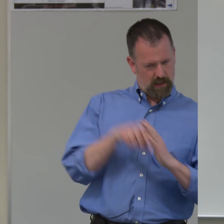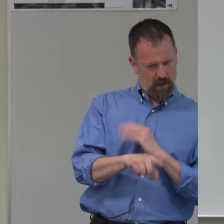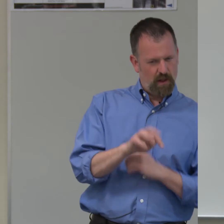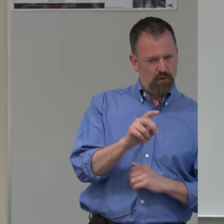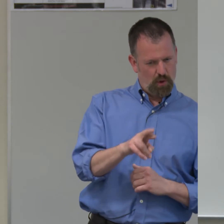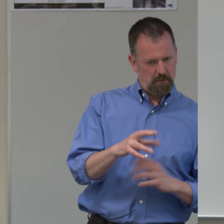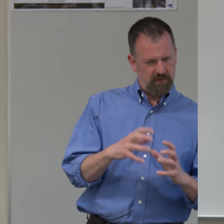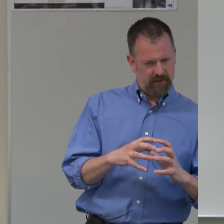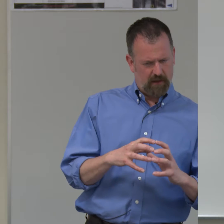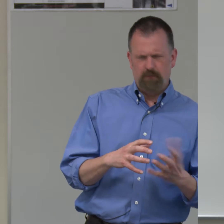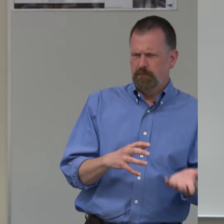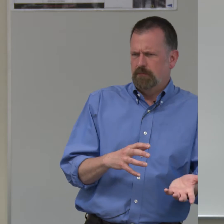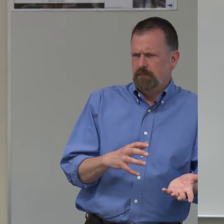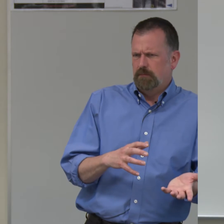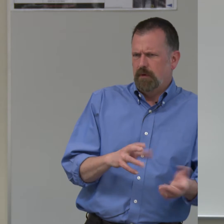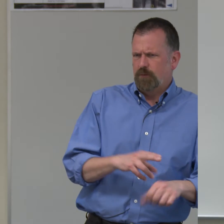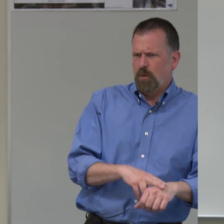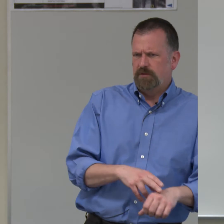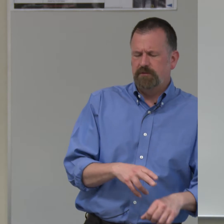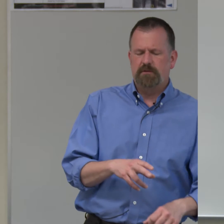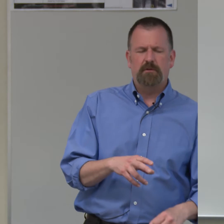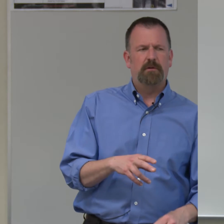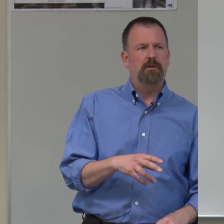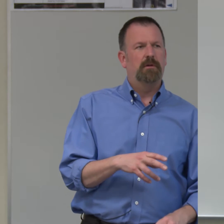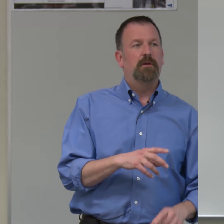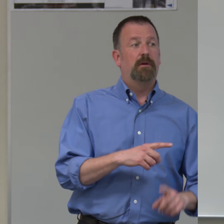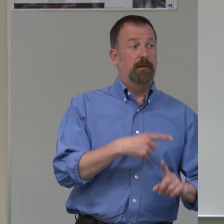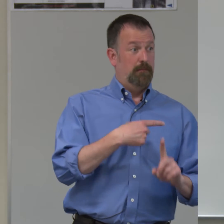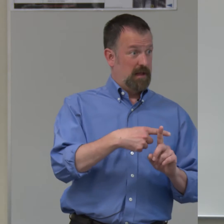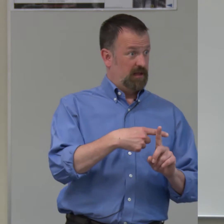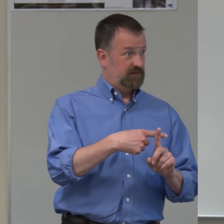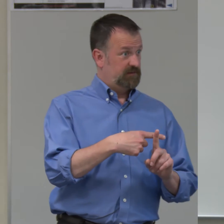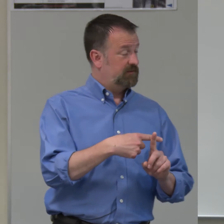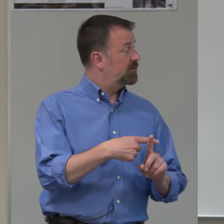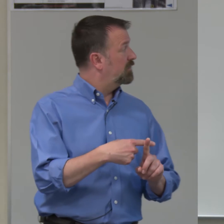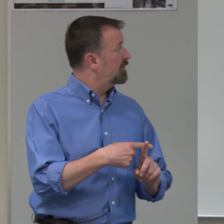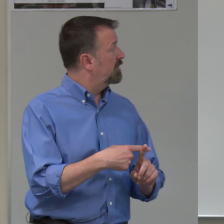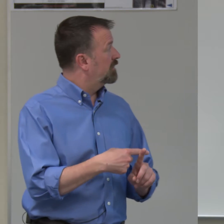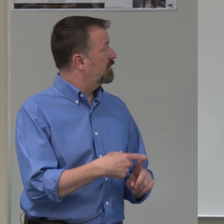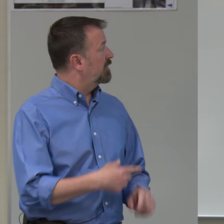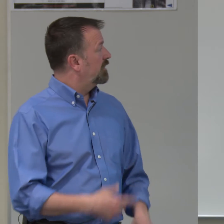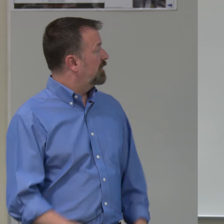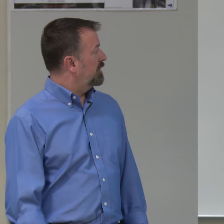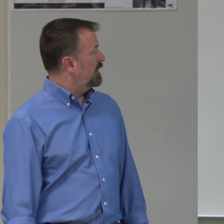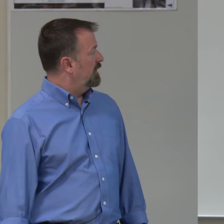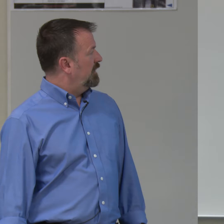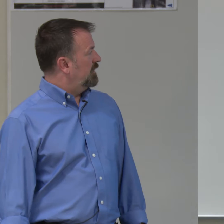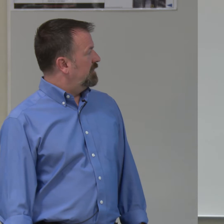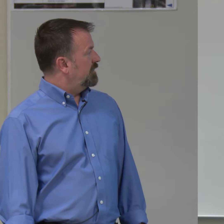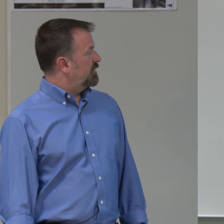which it undoubtably does, but what we've shown is that, what's illustrated in this slide,